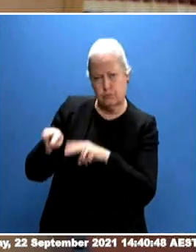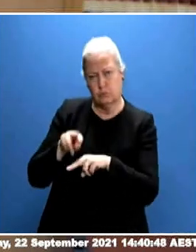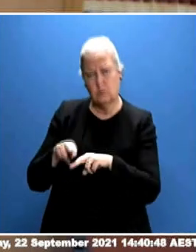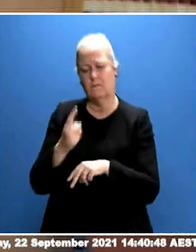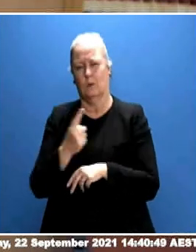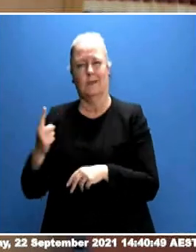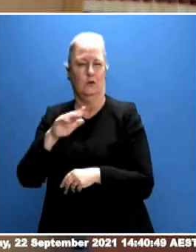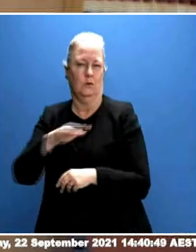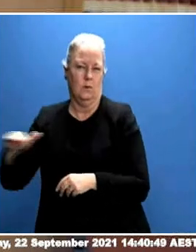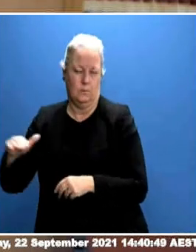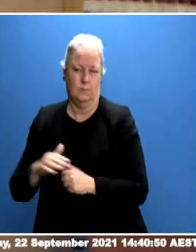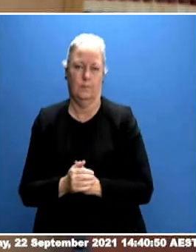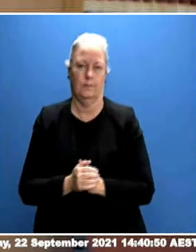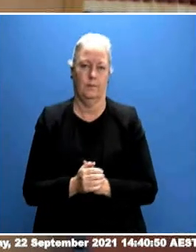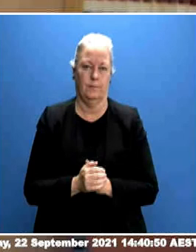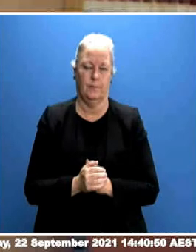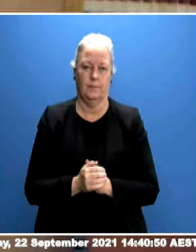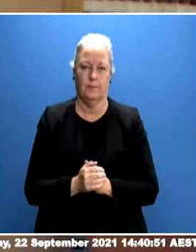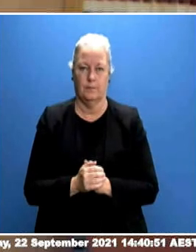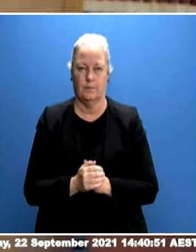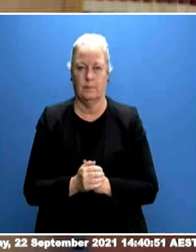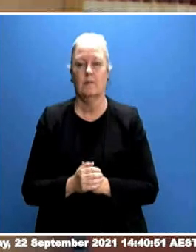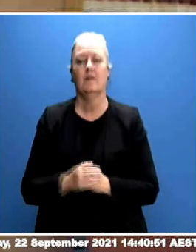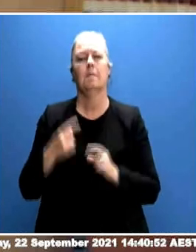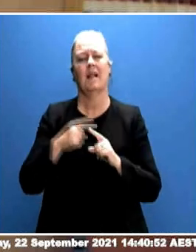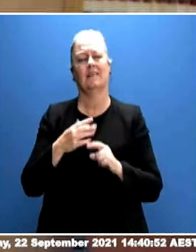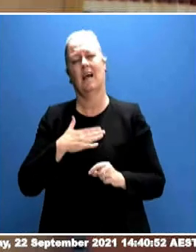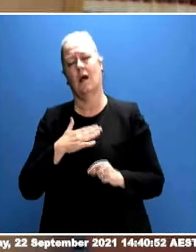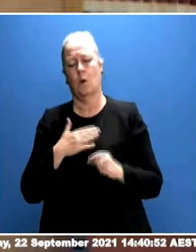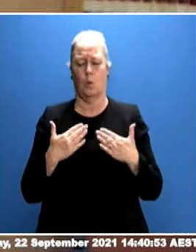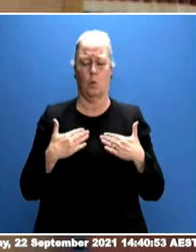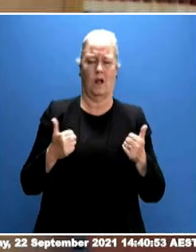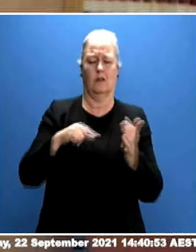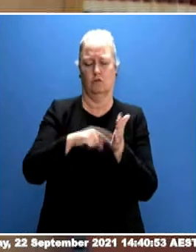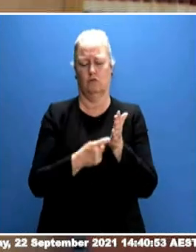We continue to look at using our Welltree Wellbeing model which enables